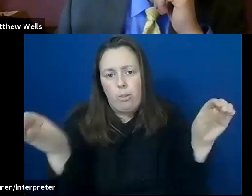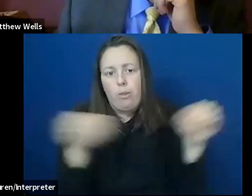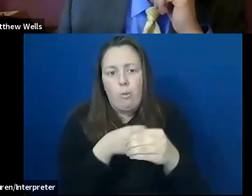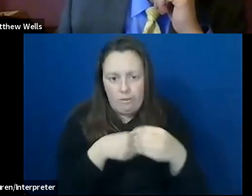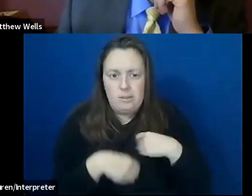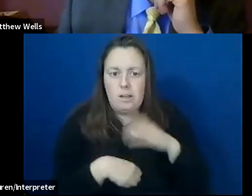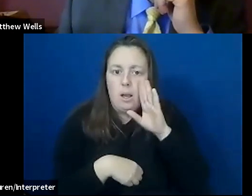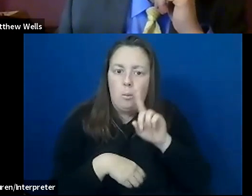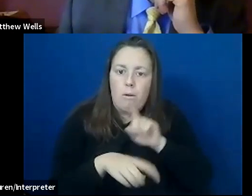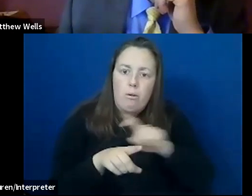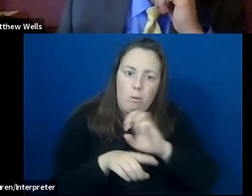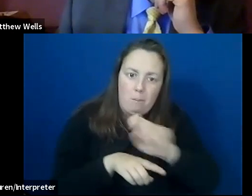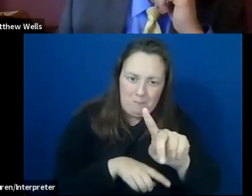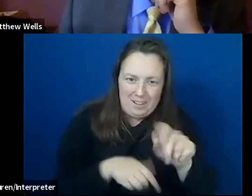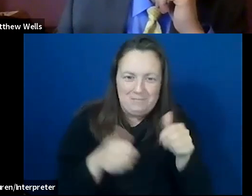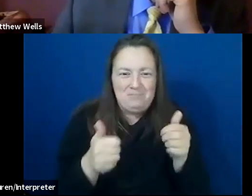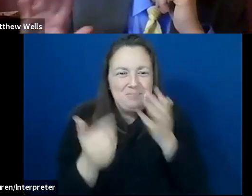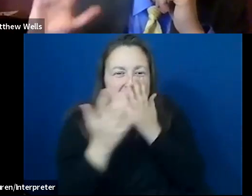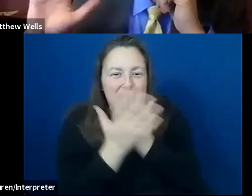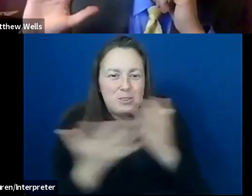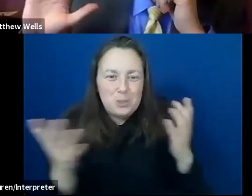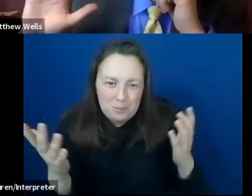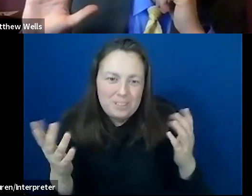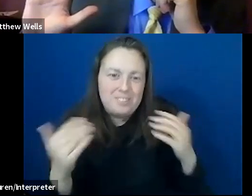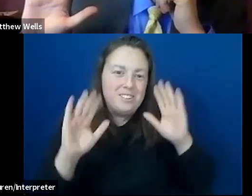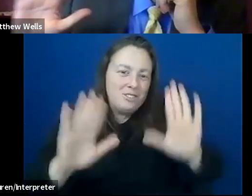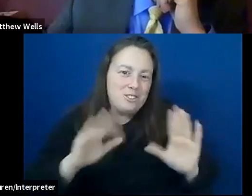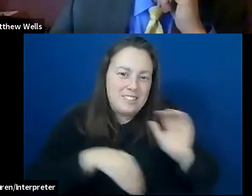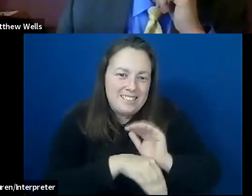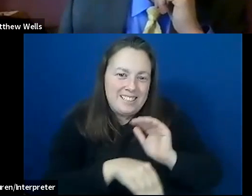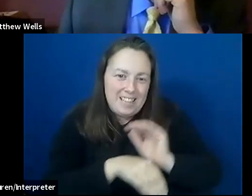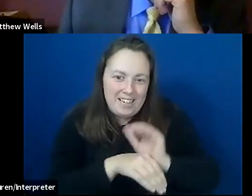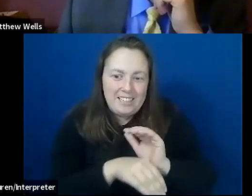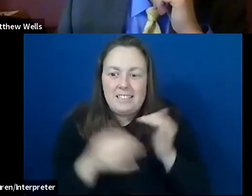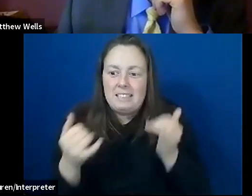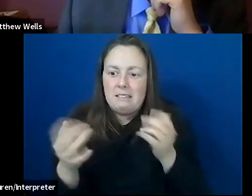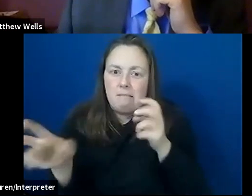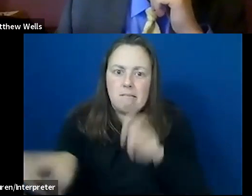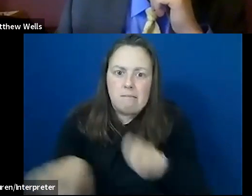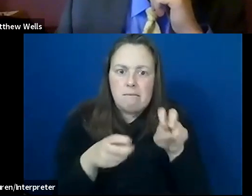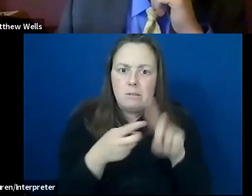Joseph Baeta: Thank you so much, have a great night and we'll be moving on to the seven o'clock meeting, is it the same way.